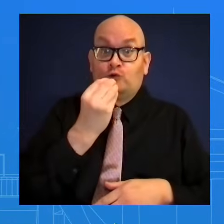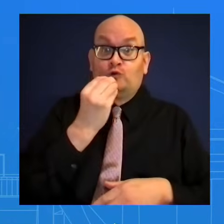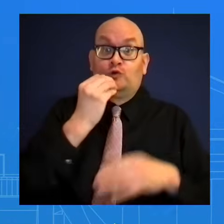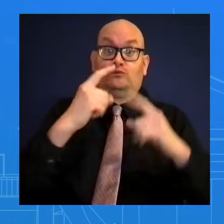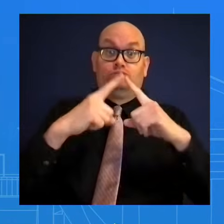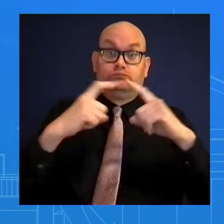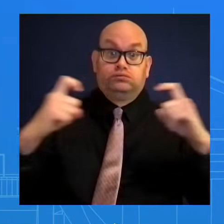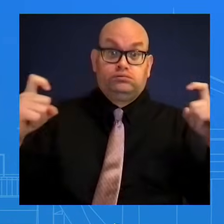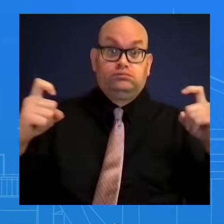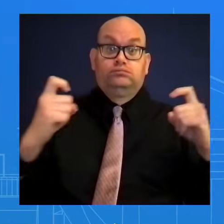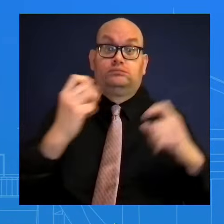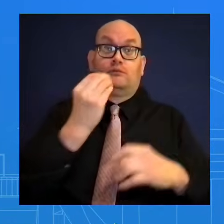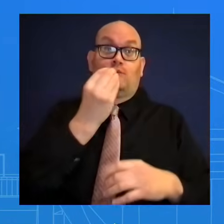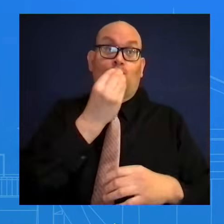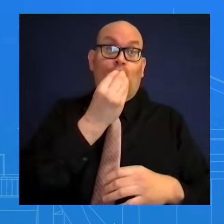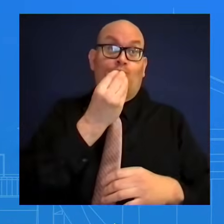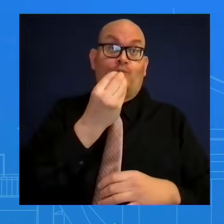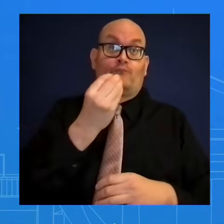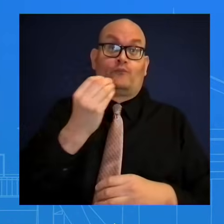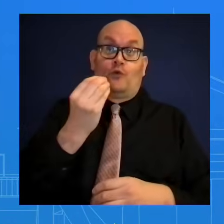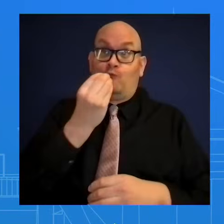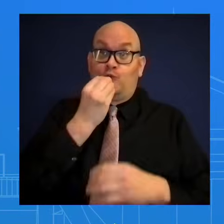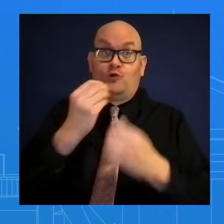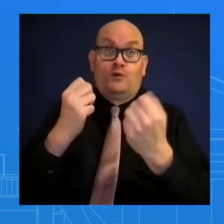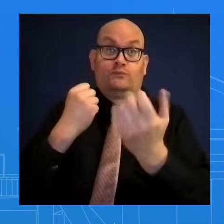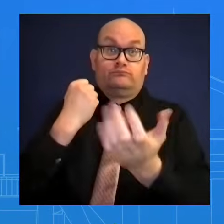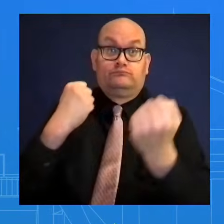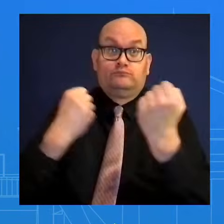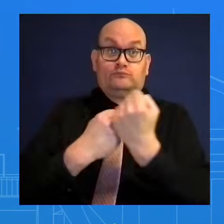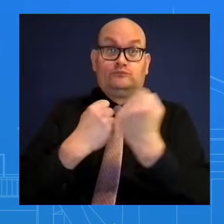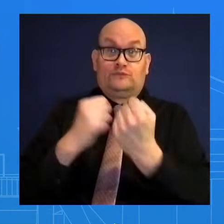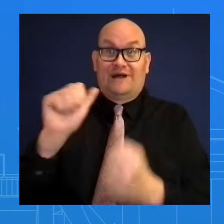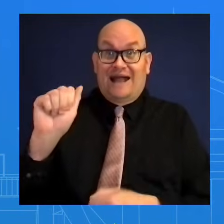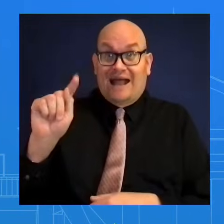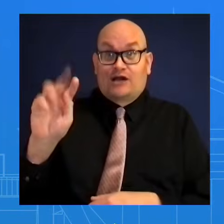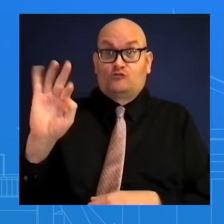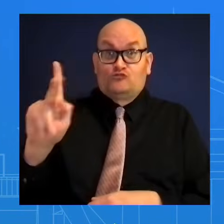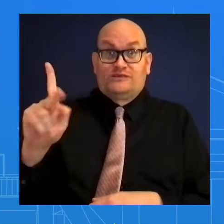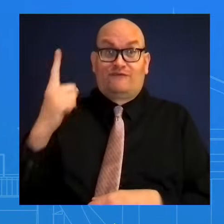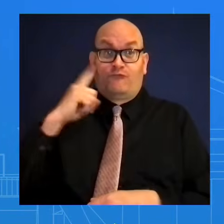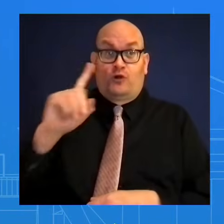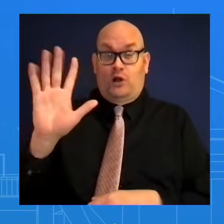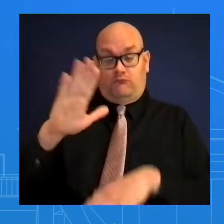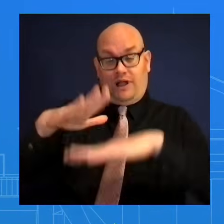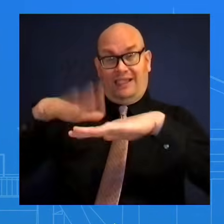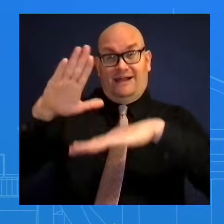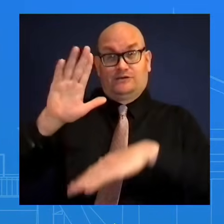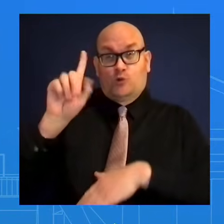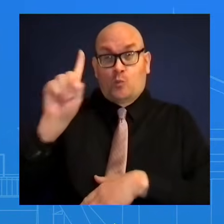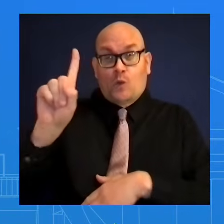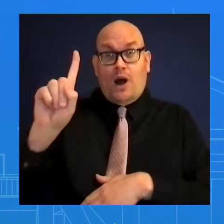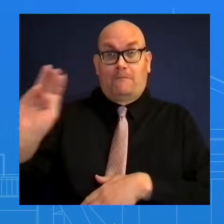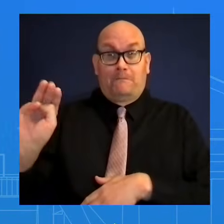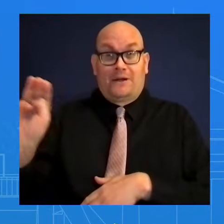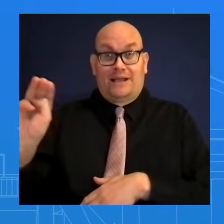and it put critical support at risk for 1 million vulnerable children. That's what we were -- that's what the House Republican bill --